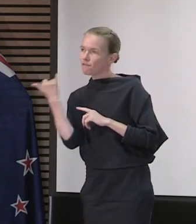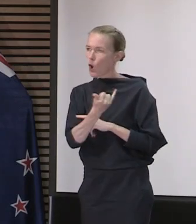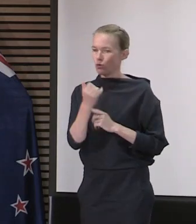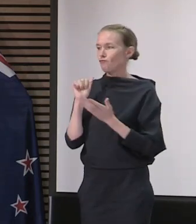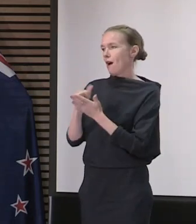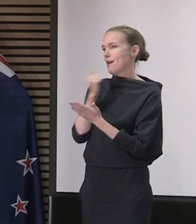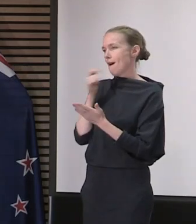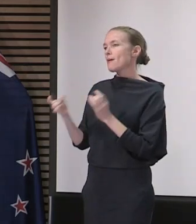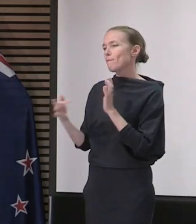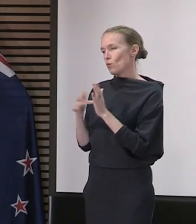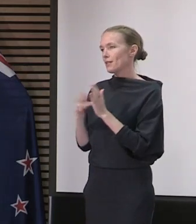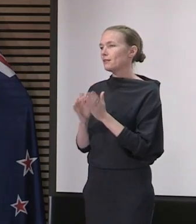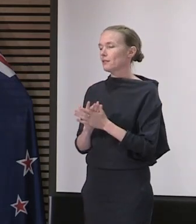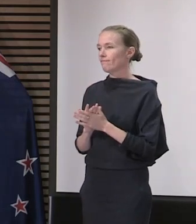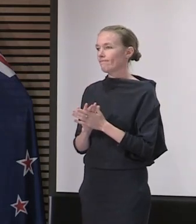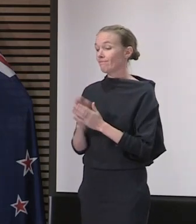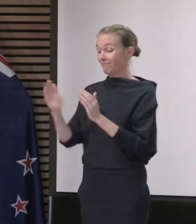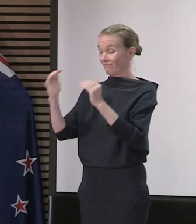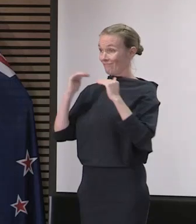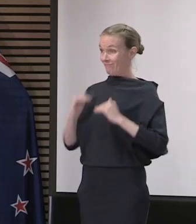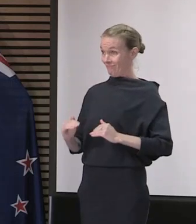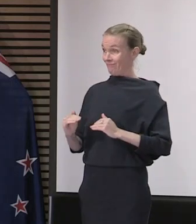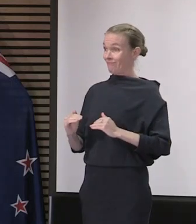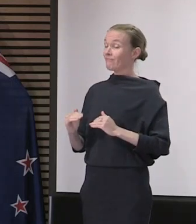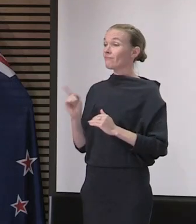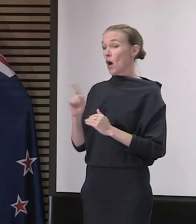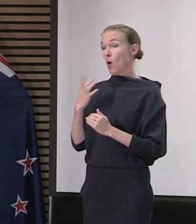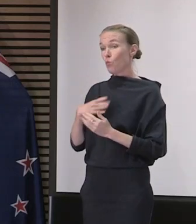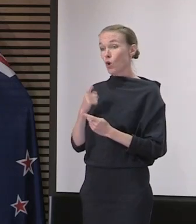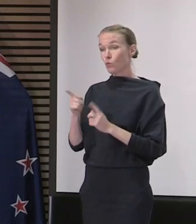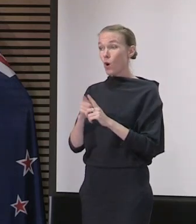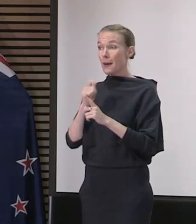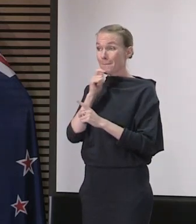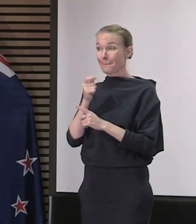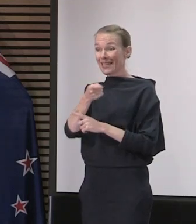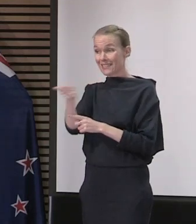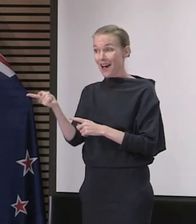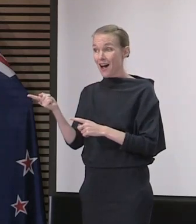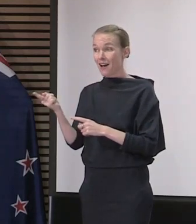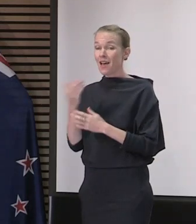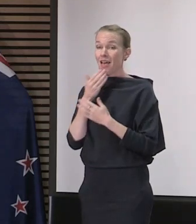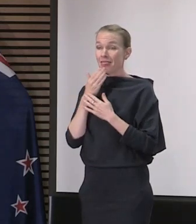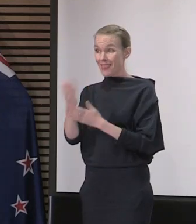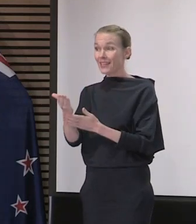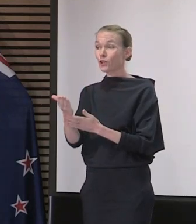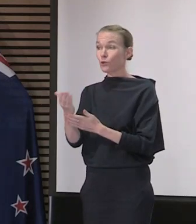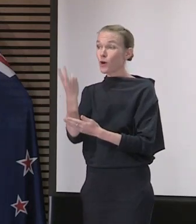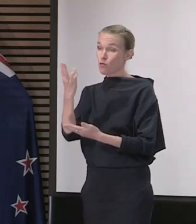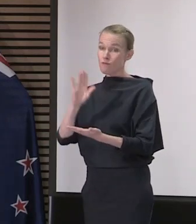you as part of contact tracing. And I guess my final important message is to thank all of you, as I have before,